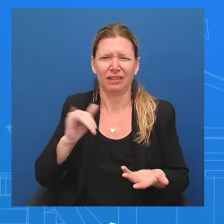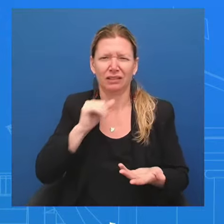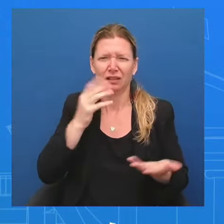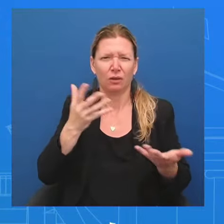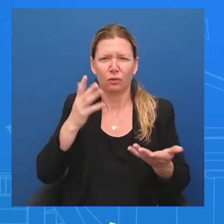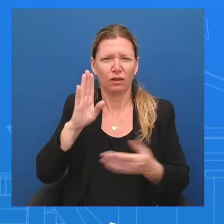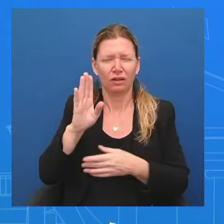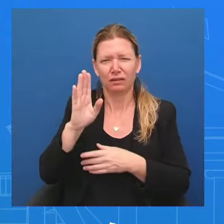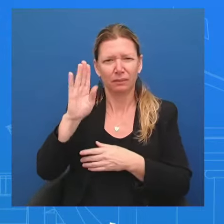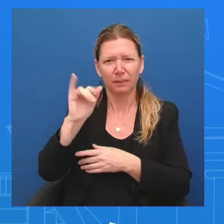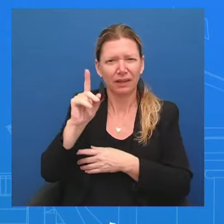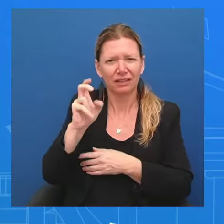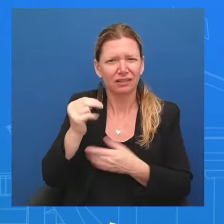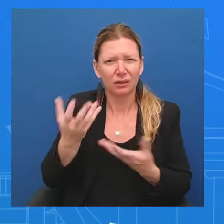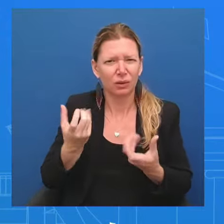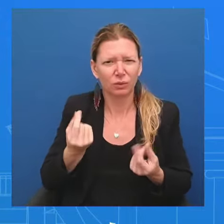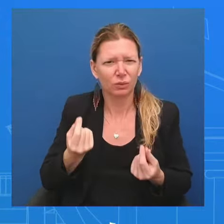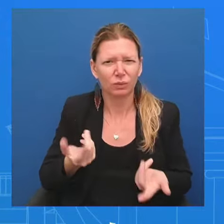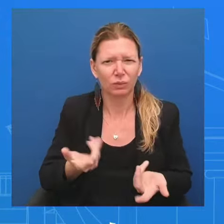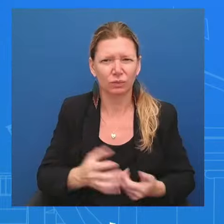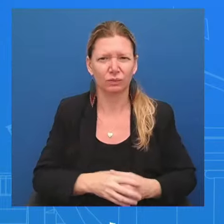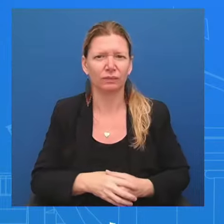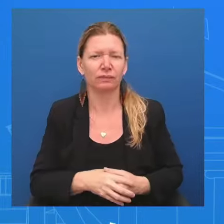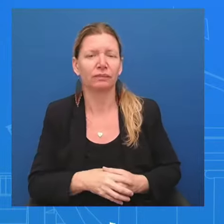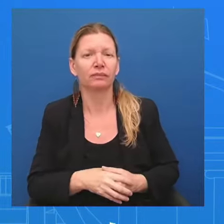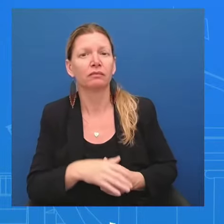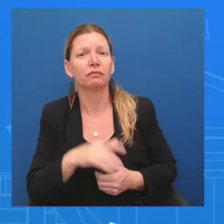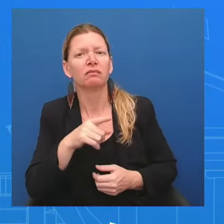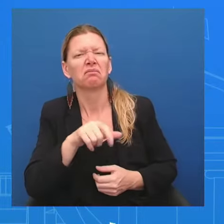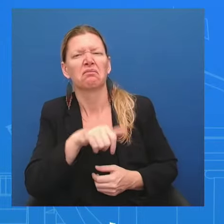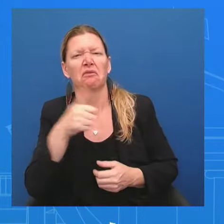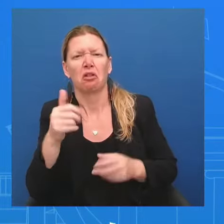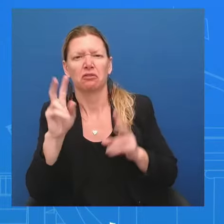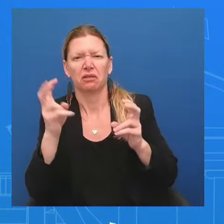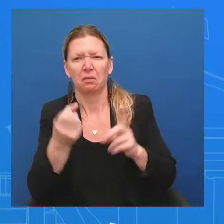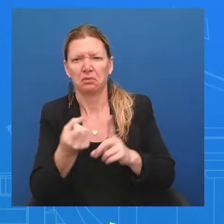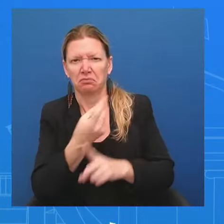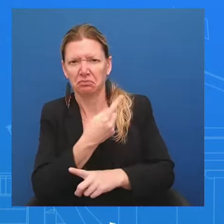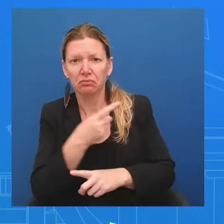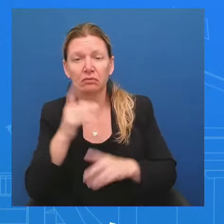who plans to testify in court against his son? Ms. Jean-Pierre: Can you say more?